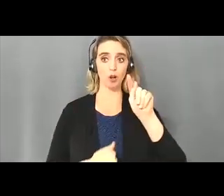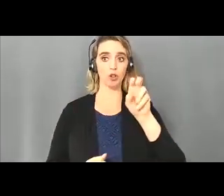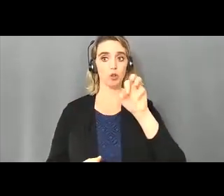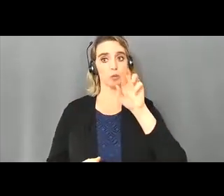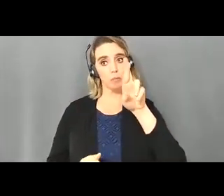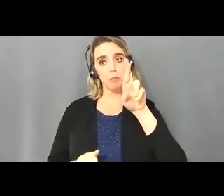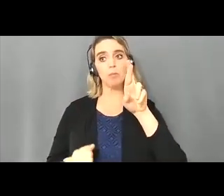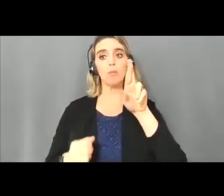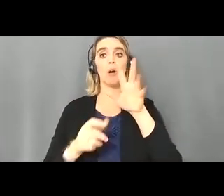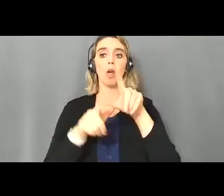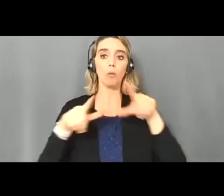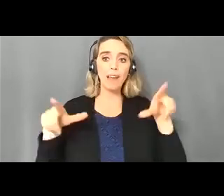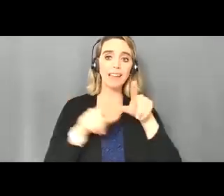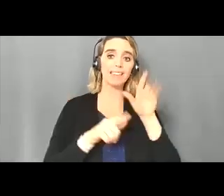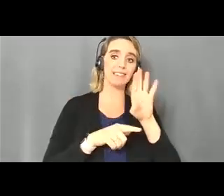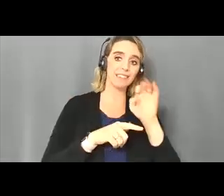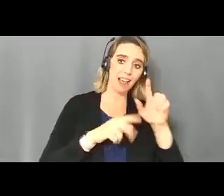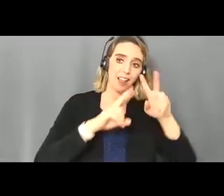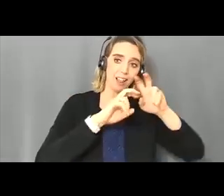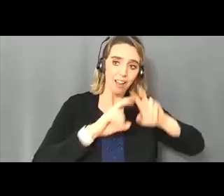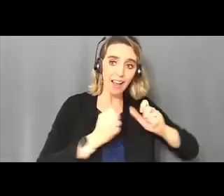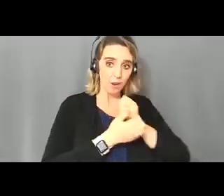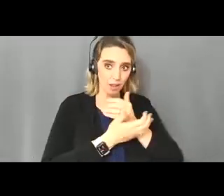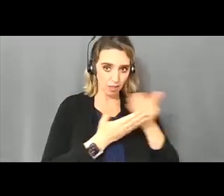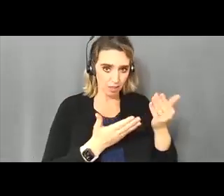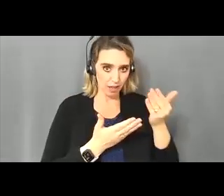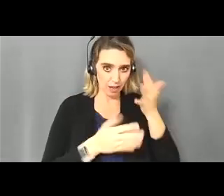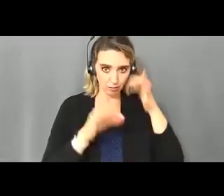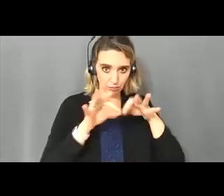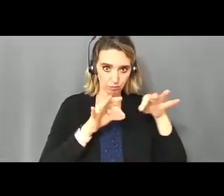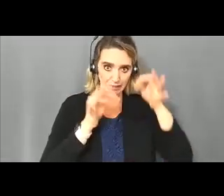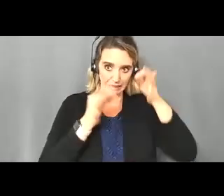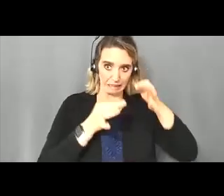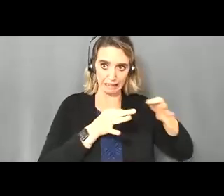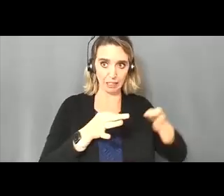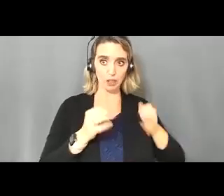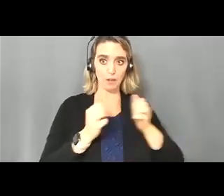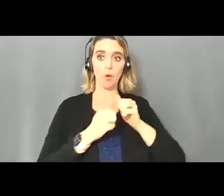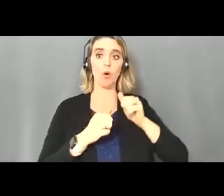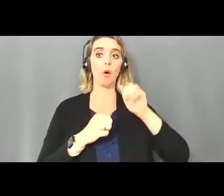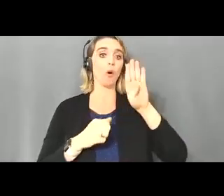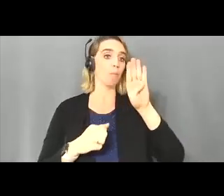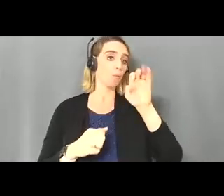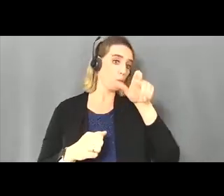the cell biology, all the things that go into decision-making for a breast cancer diagnosis,